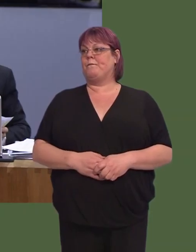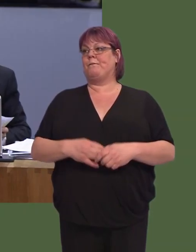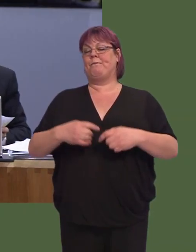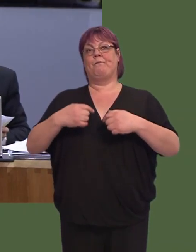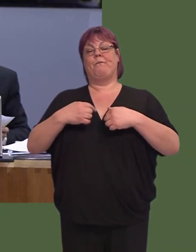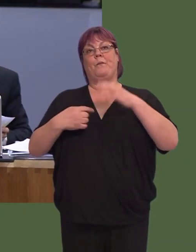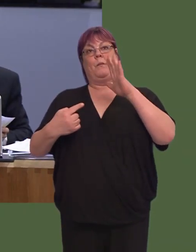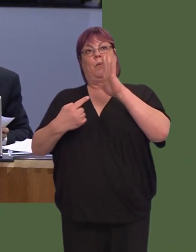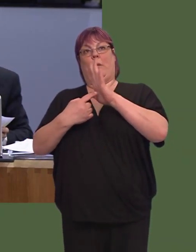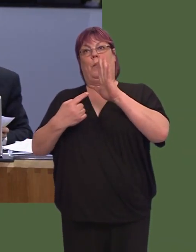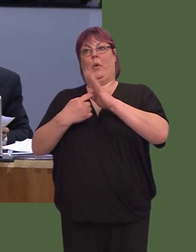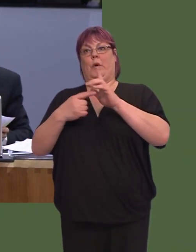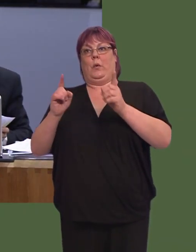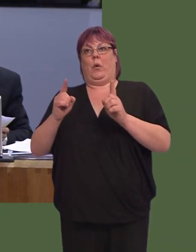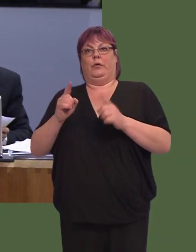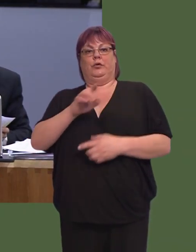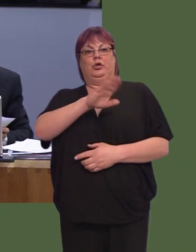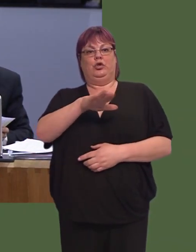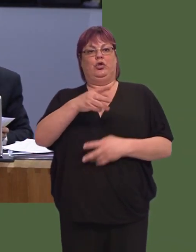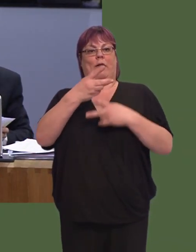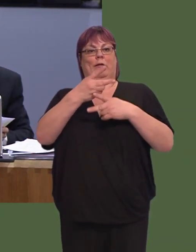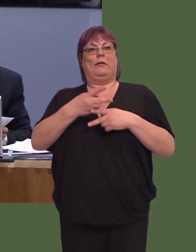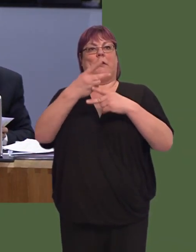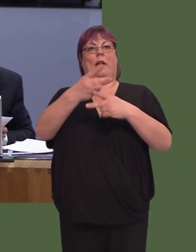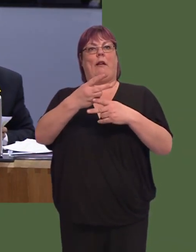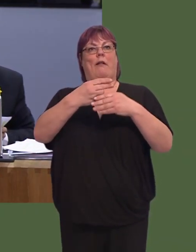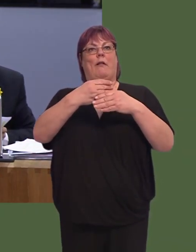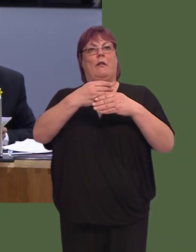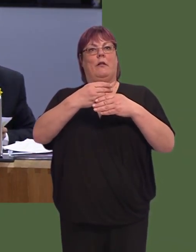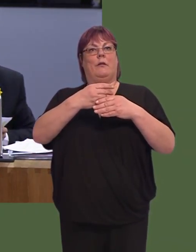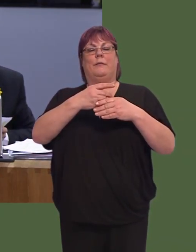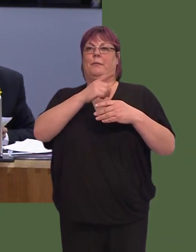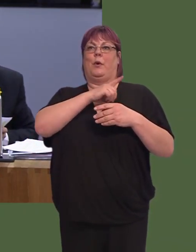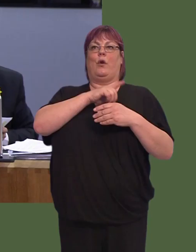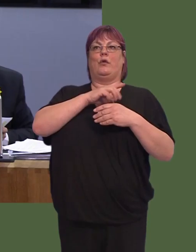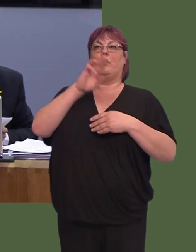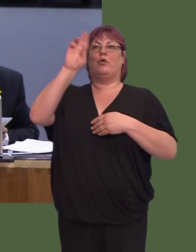to make sure that there is childcare provision in the school holidays, and, indeed, outside of the school holidays.